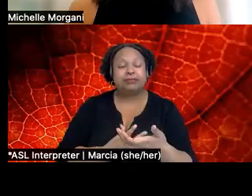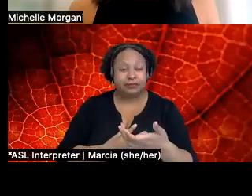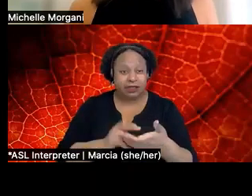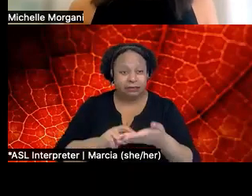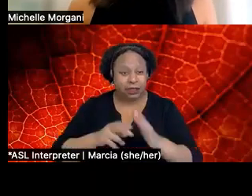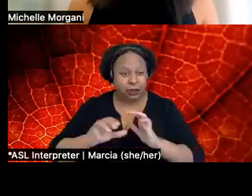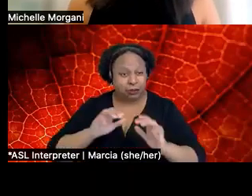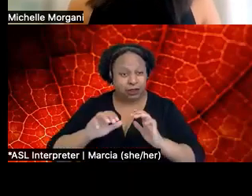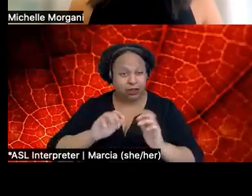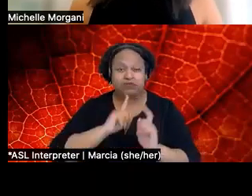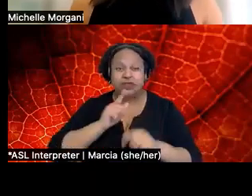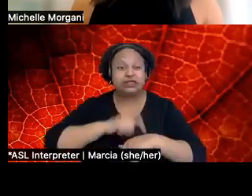Next slide please.